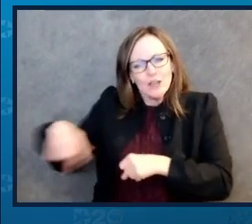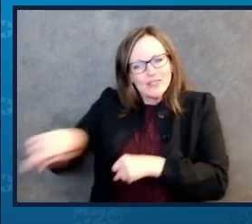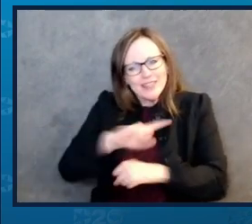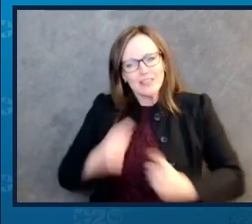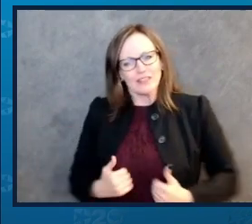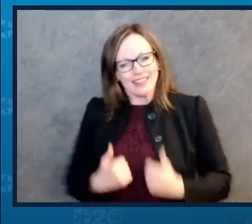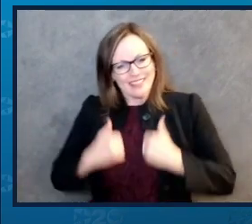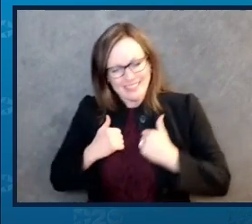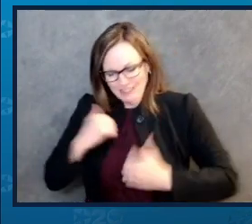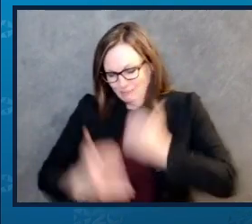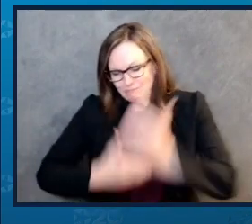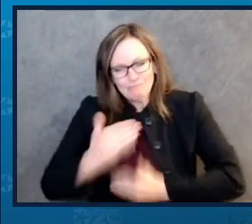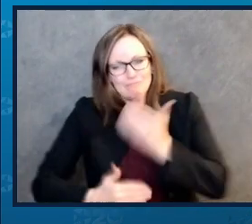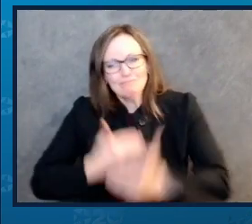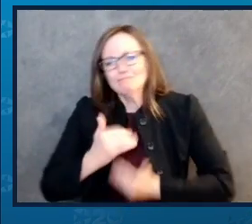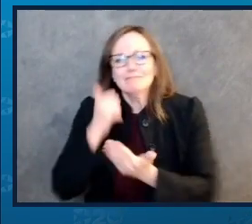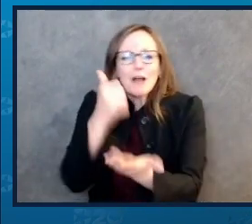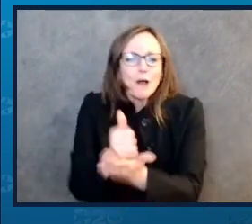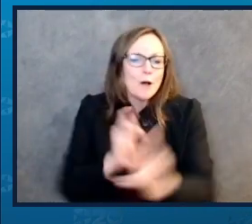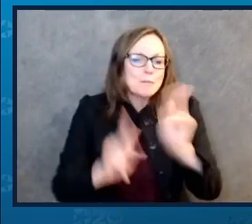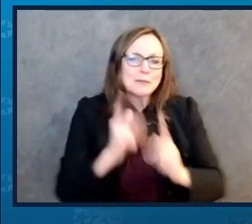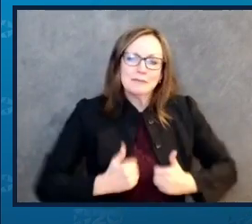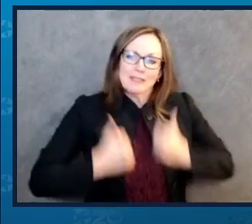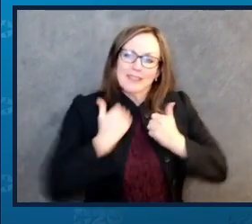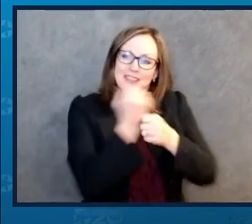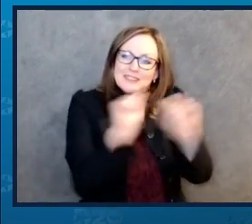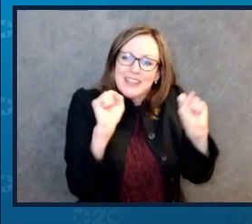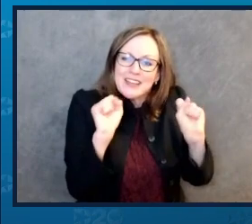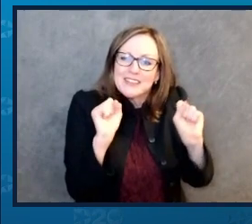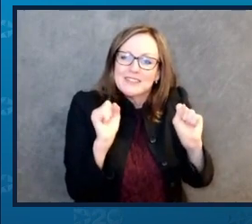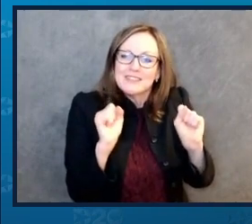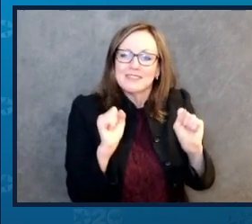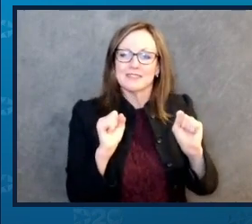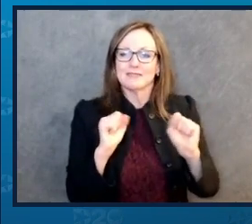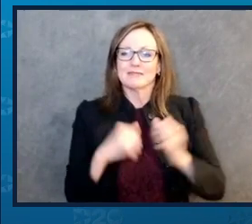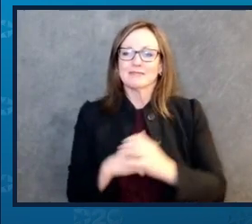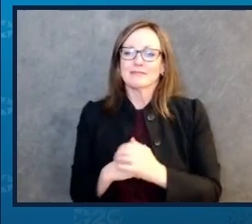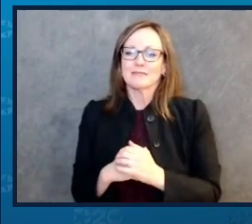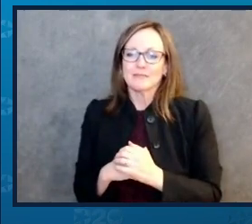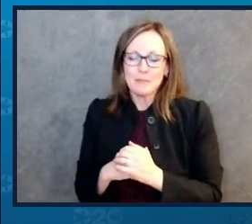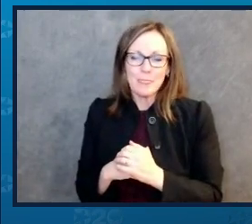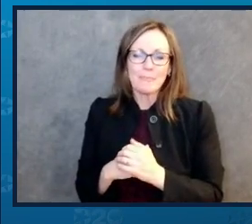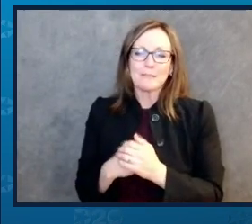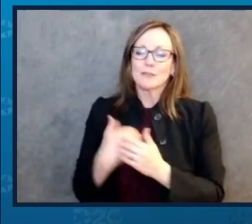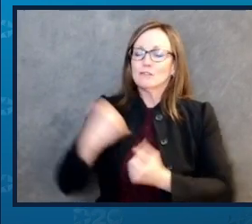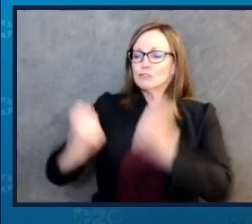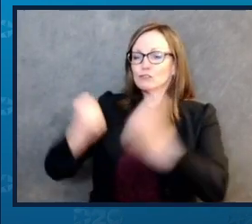WE SEE YOU IN THE TEACHERS AND THE TRUCK DRIVER, THE FACTORY